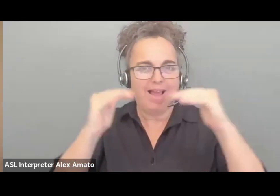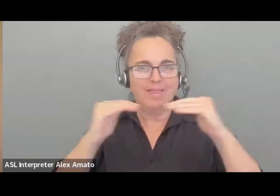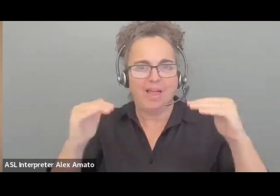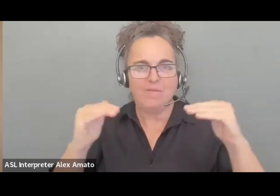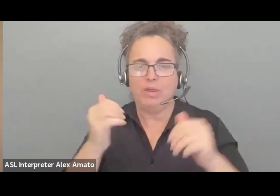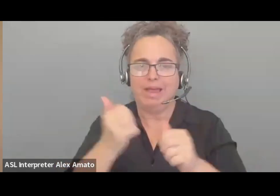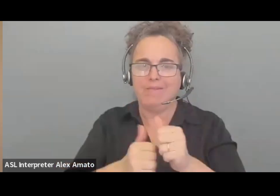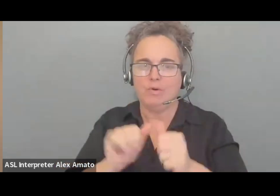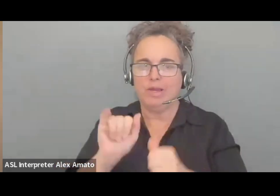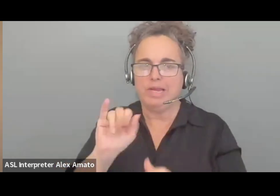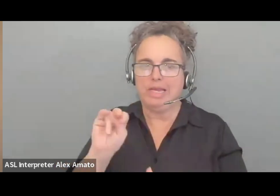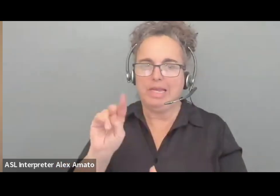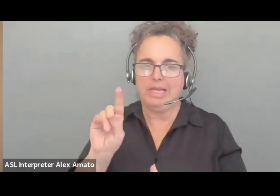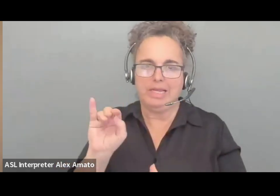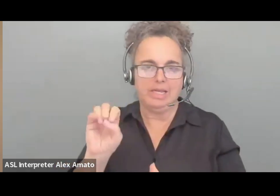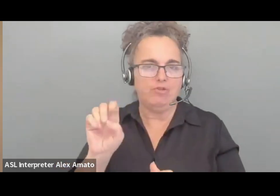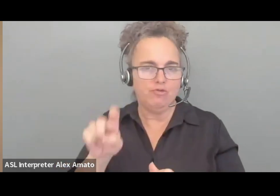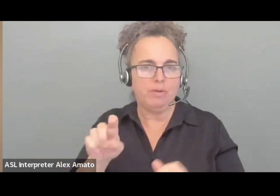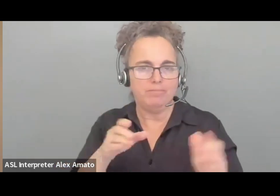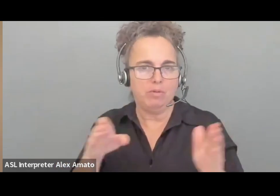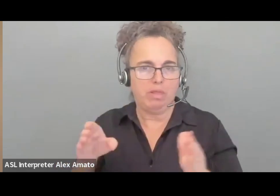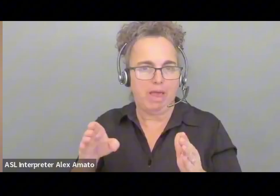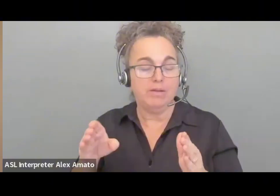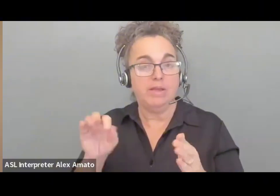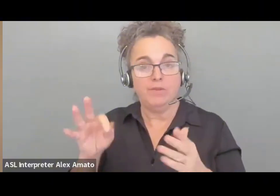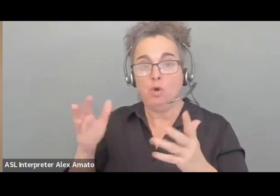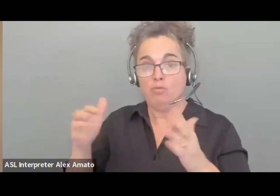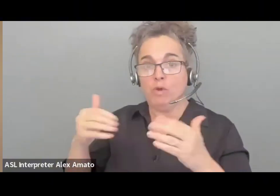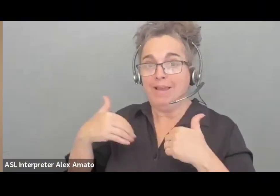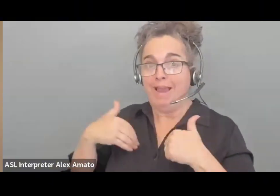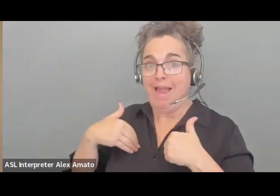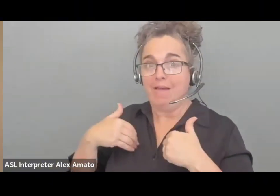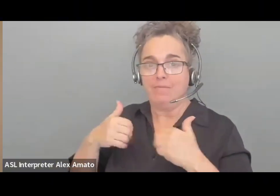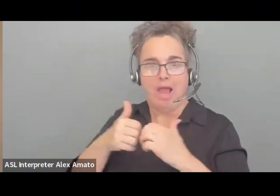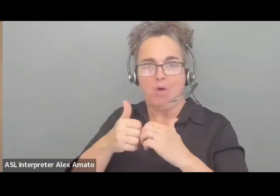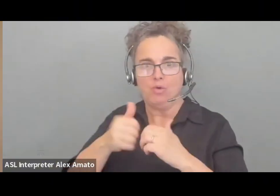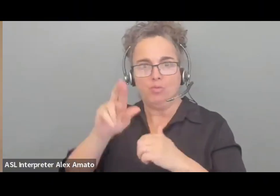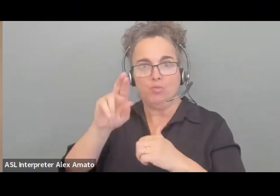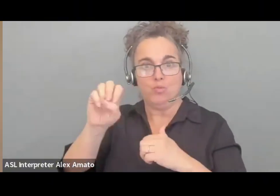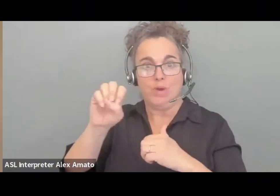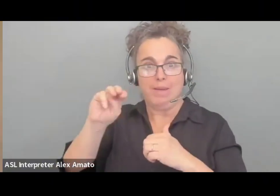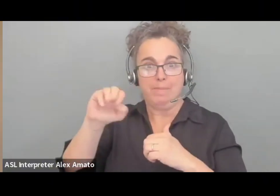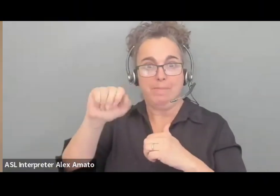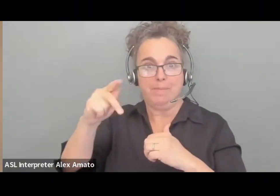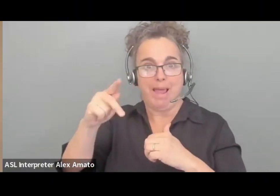You know, if you, if you have it, learn how it implements, how to remap your controls, because that's gonna open up millions